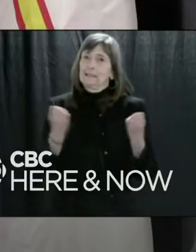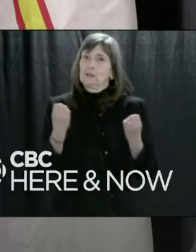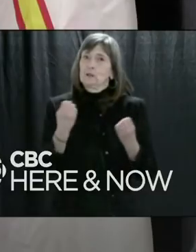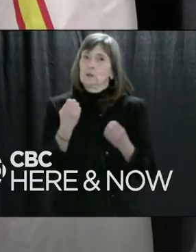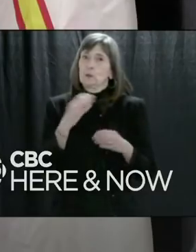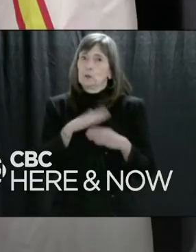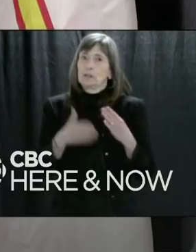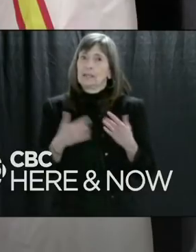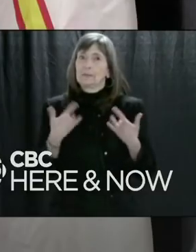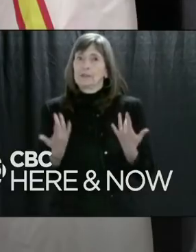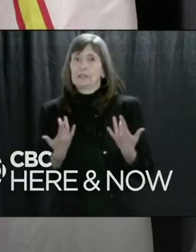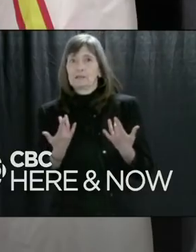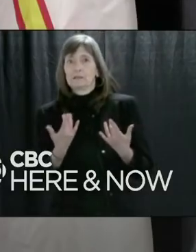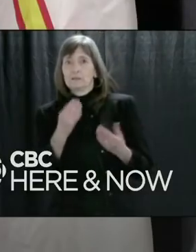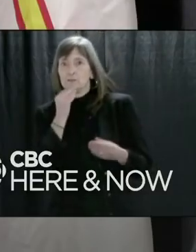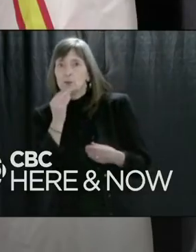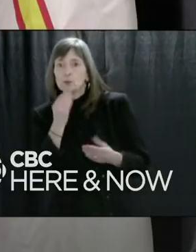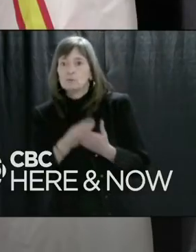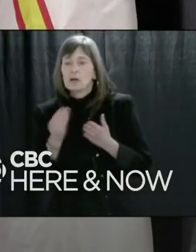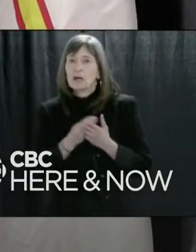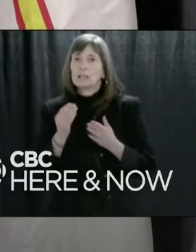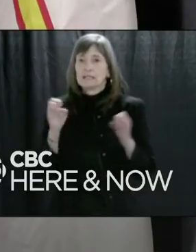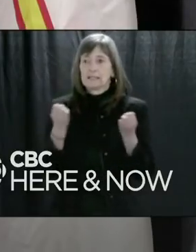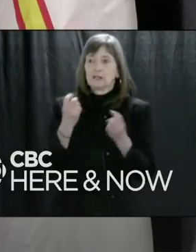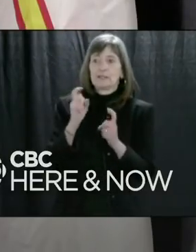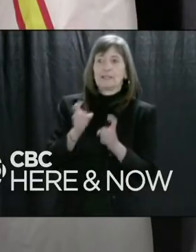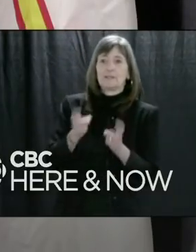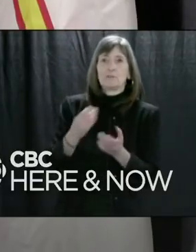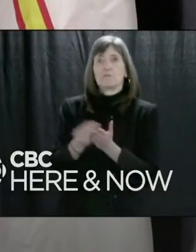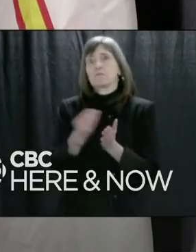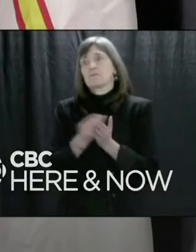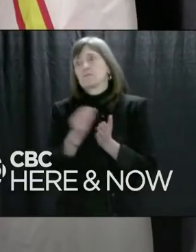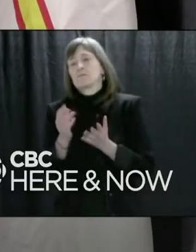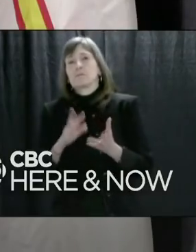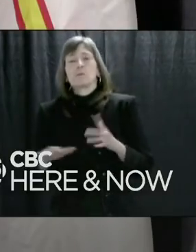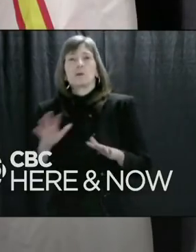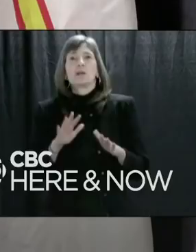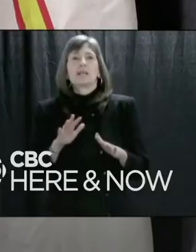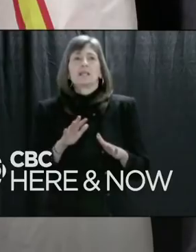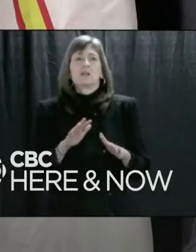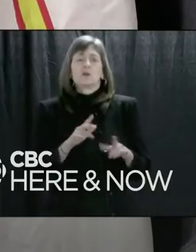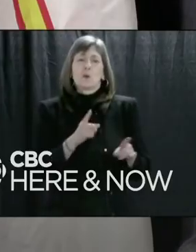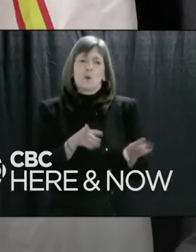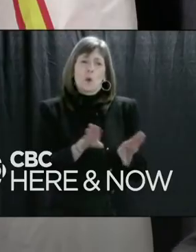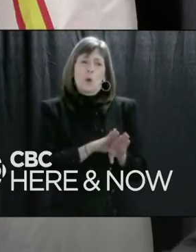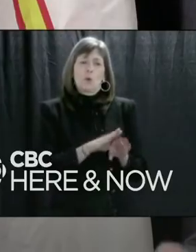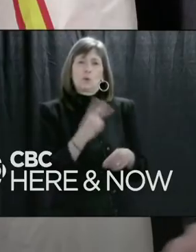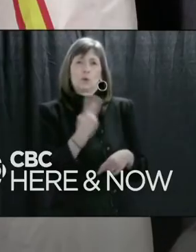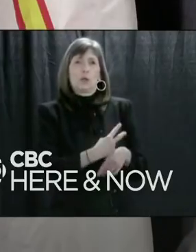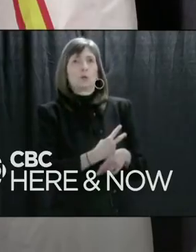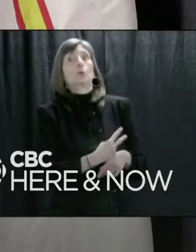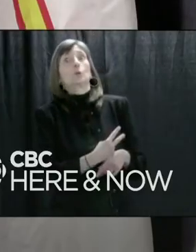A WEEKEND THAT IS TYPICALLY FILLED WITH FOOD AND EASTER